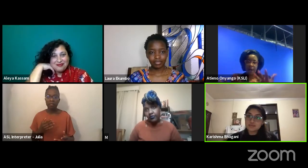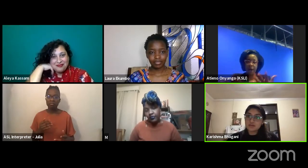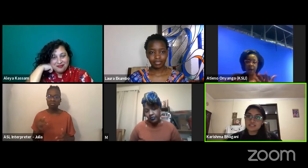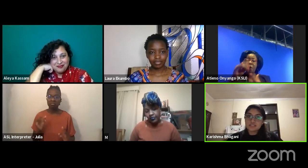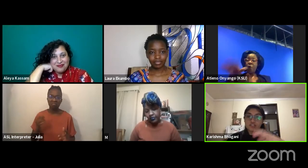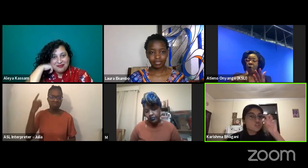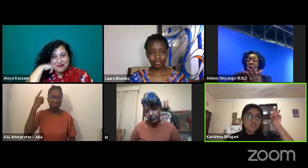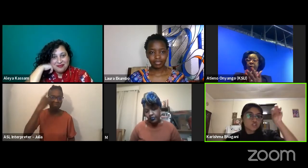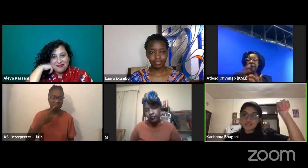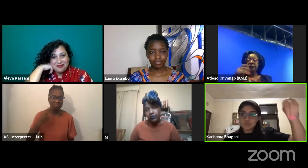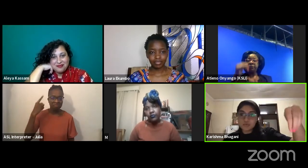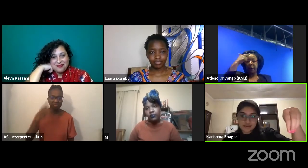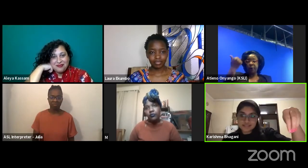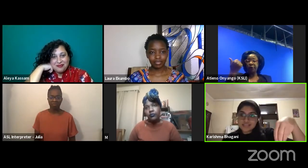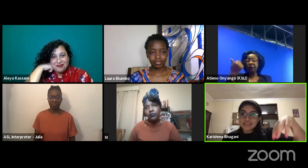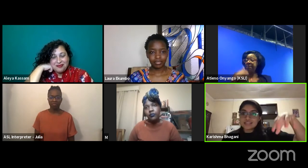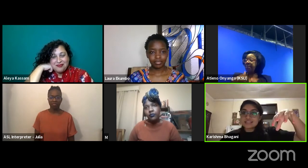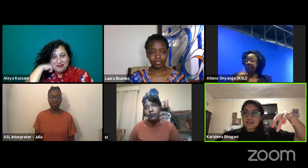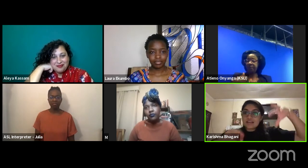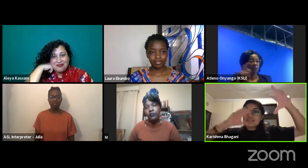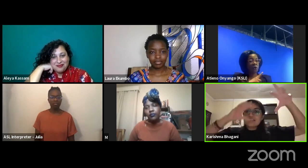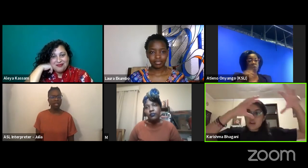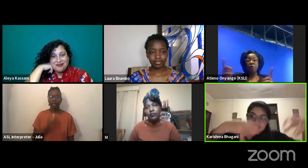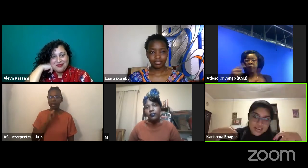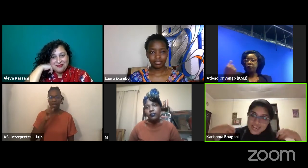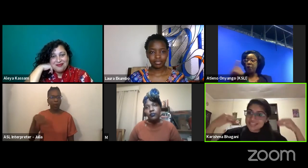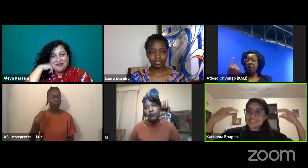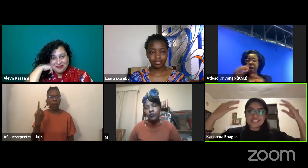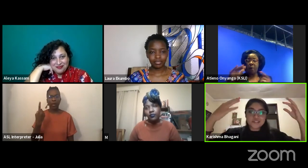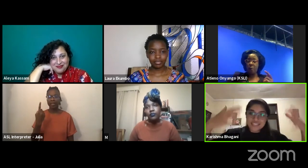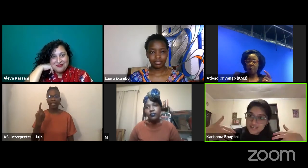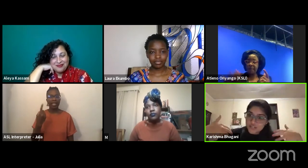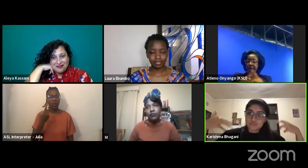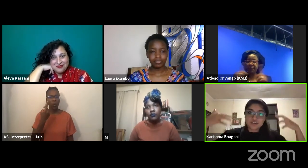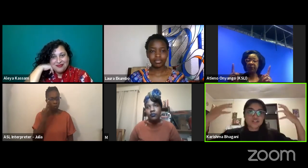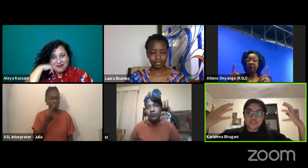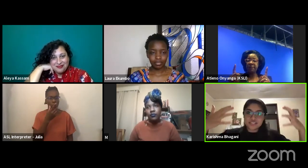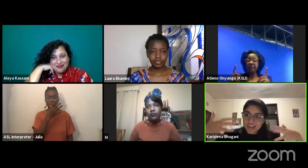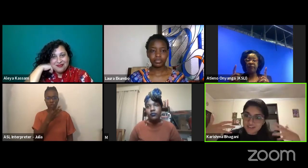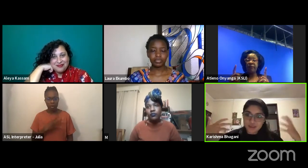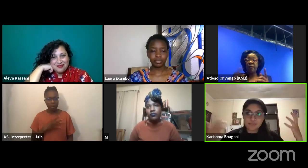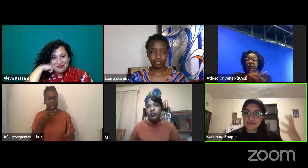because it's not just the woman, it's her entire legacy, her entire generation with her entire family,